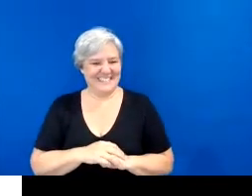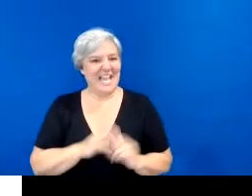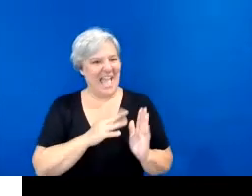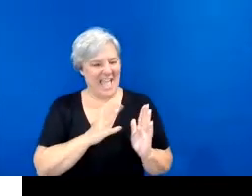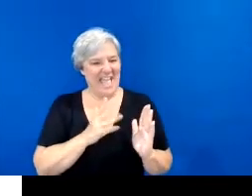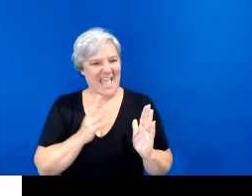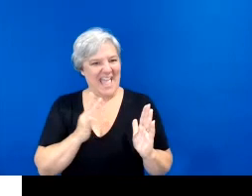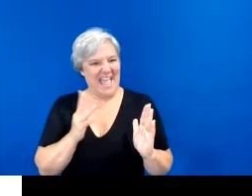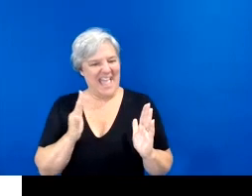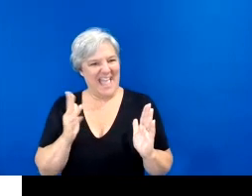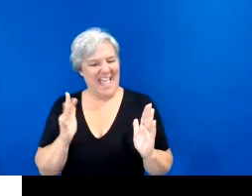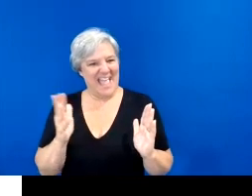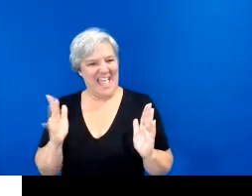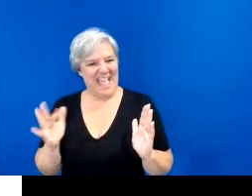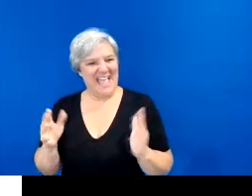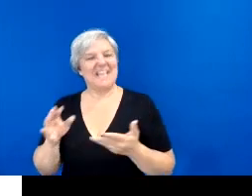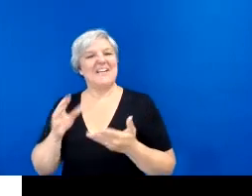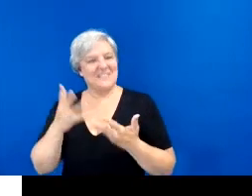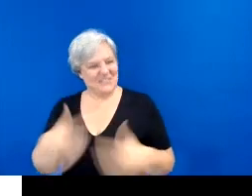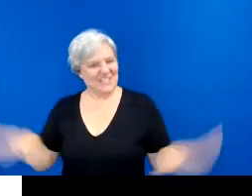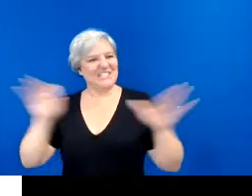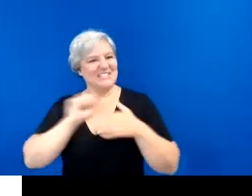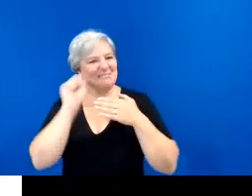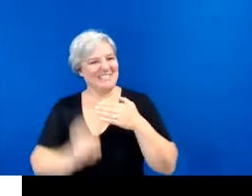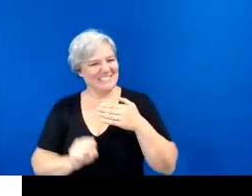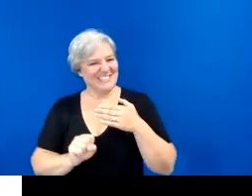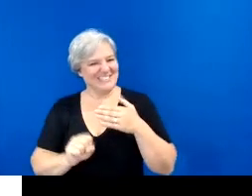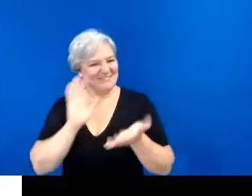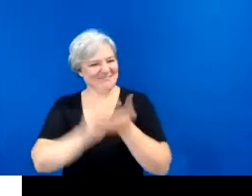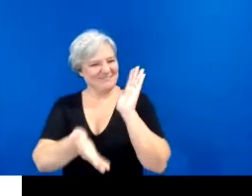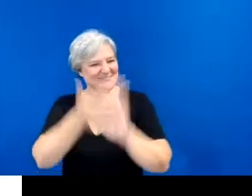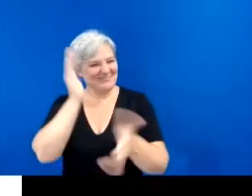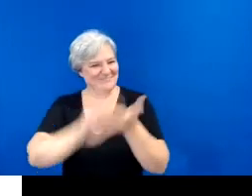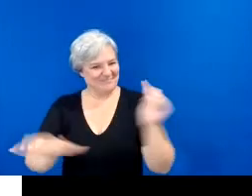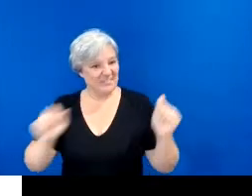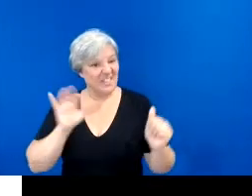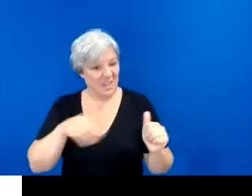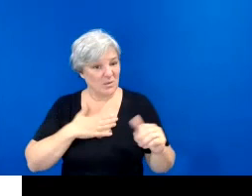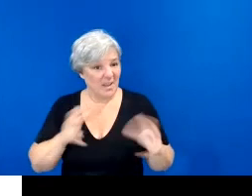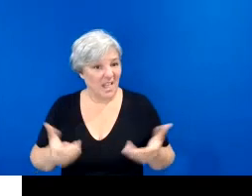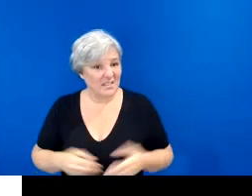I ran out of weeks in the semester boom, done. And that's, that's how I ran my course.